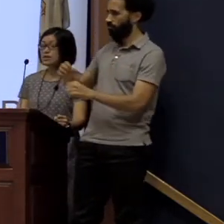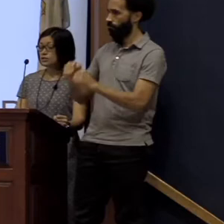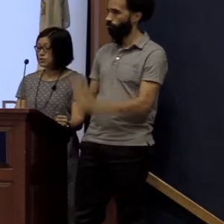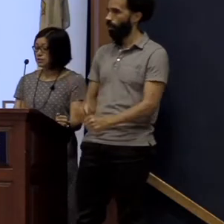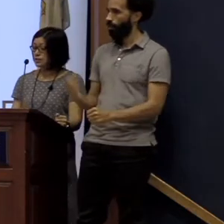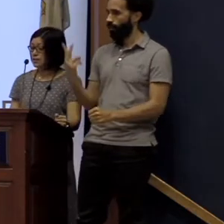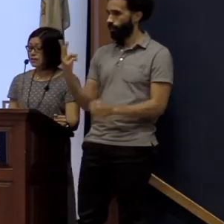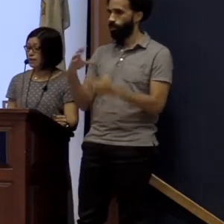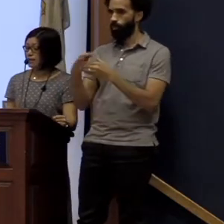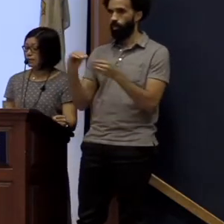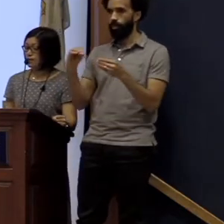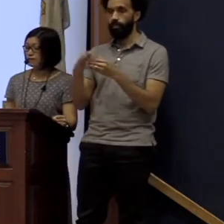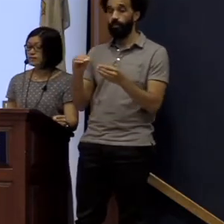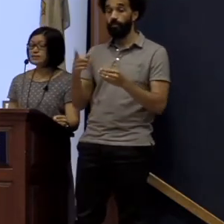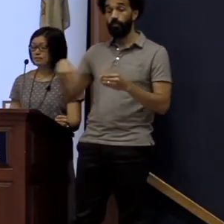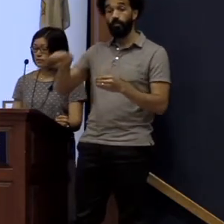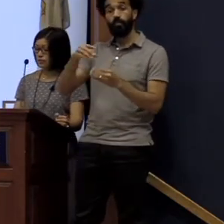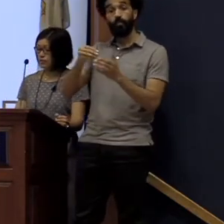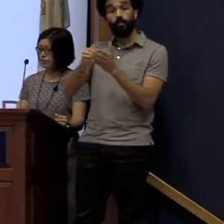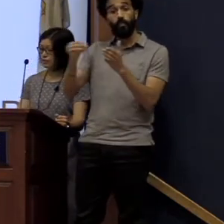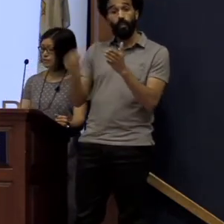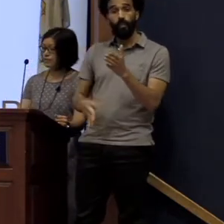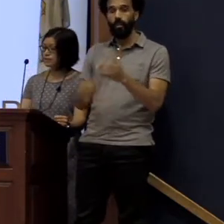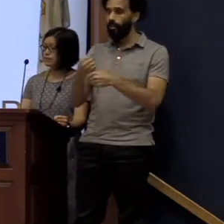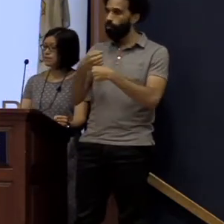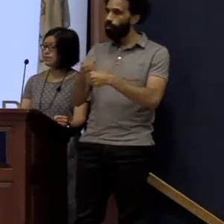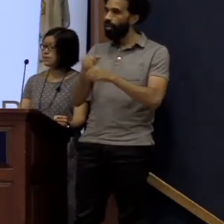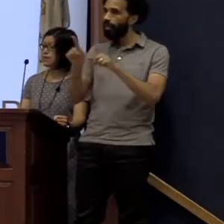Students spent time crafting survey questions for their school community on what?